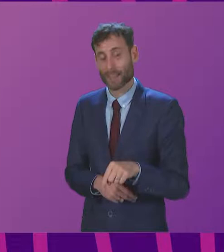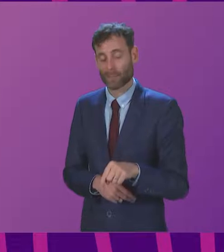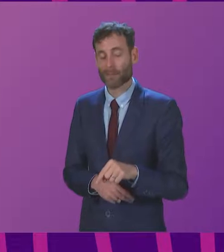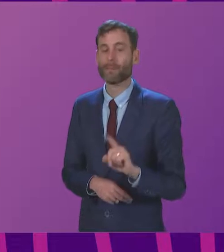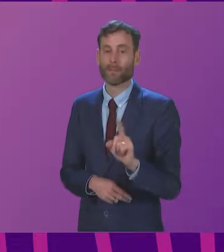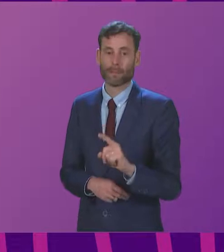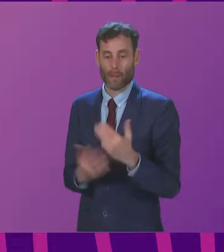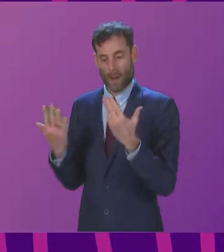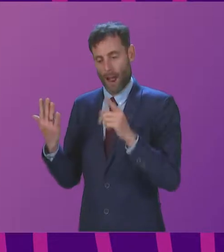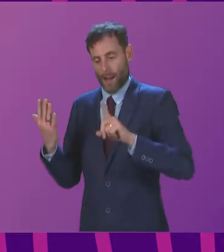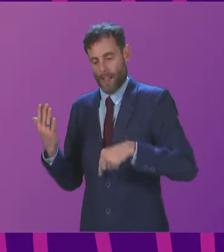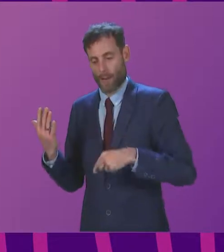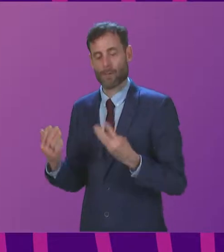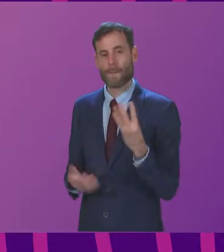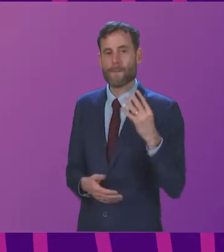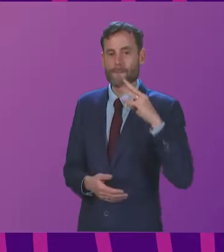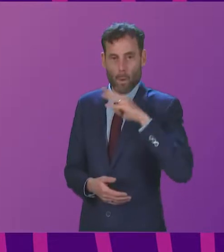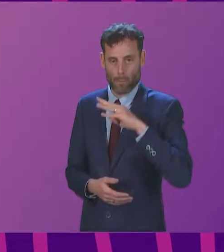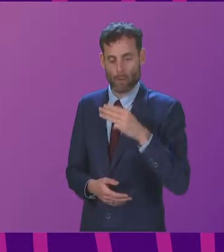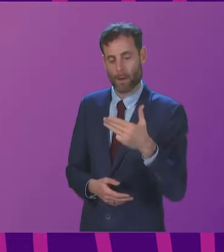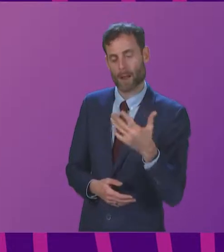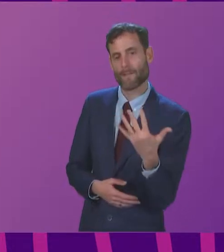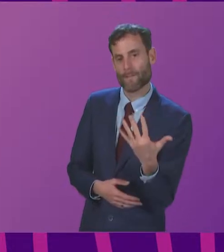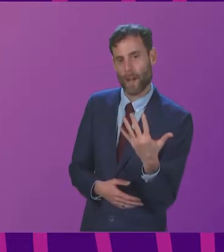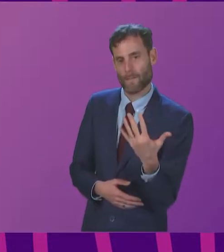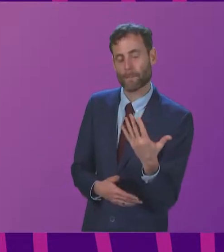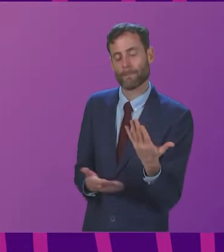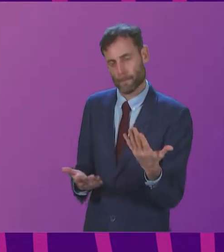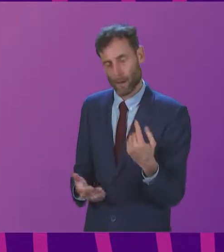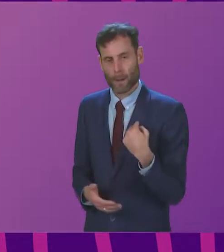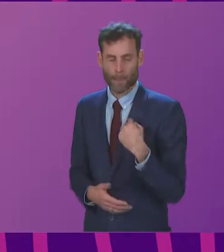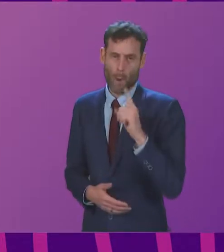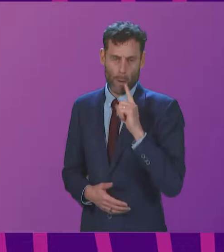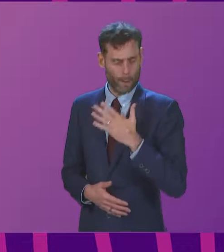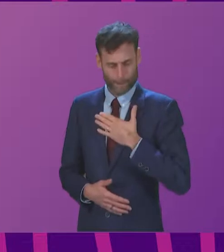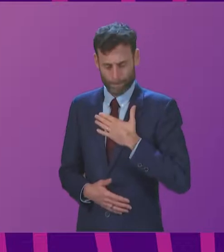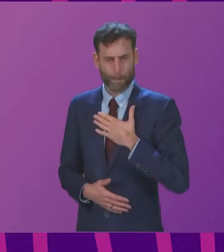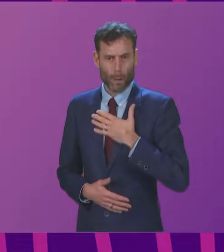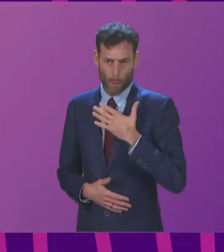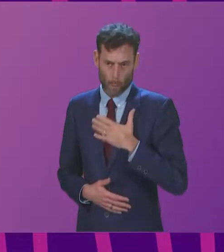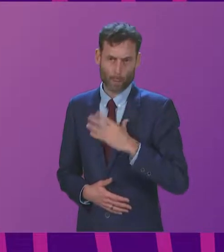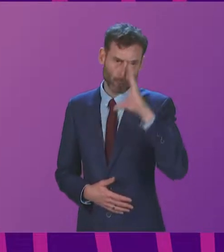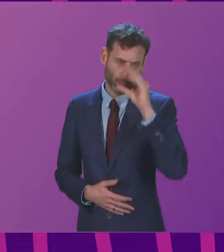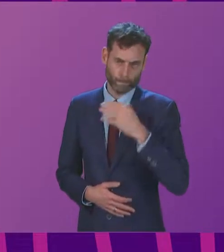to 9,495. Once again, I send my condolences to everyone who has lost a loved one.